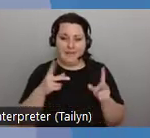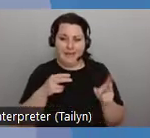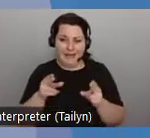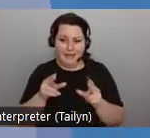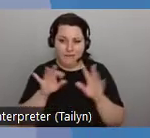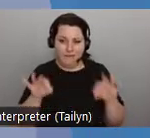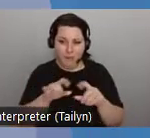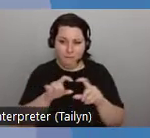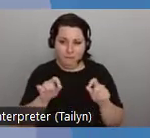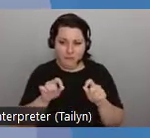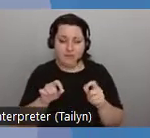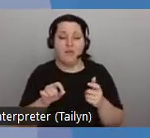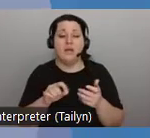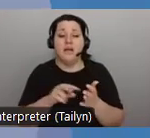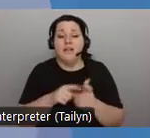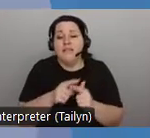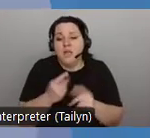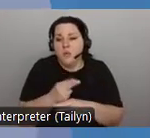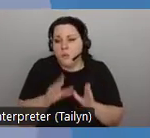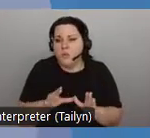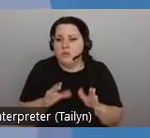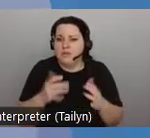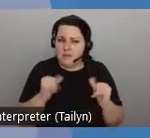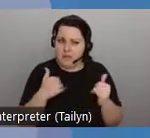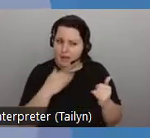because word has the ability to make it so you can only edit form fields.